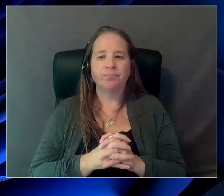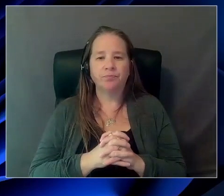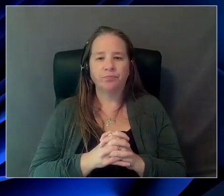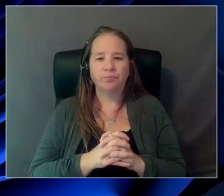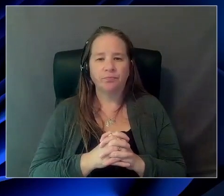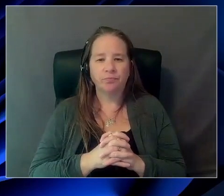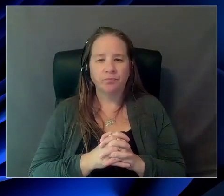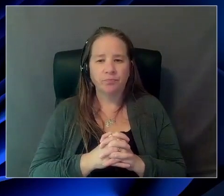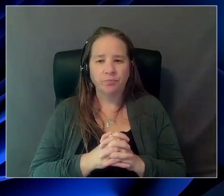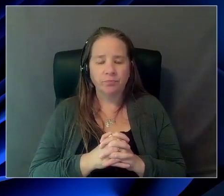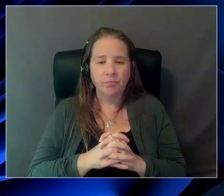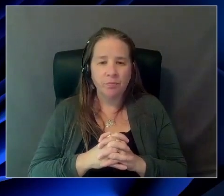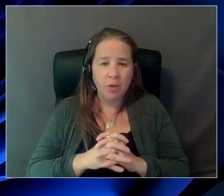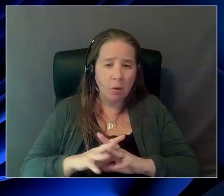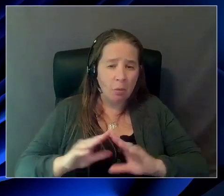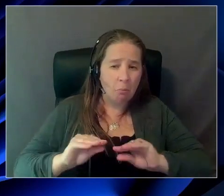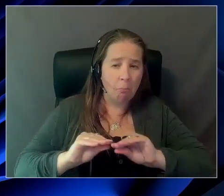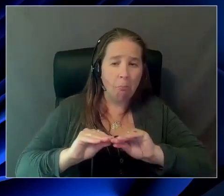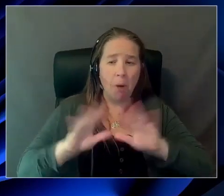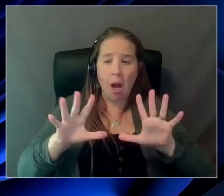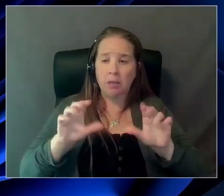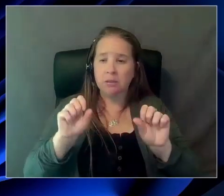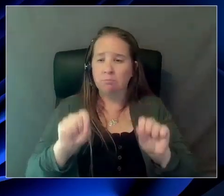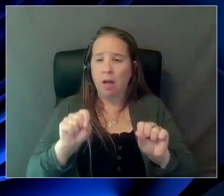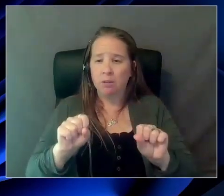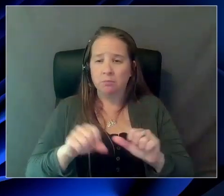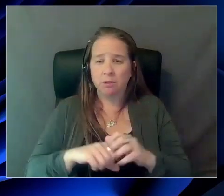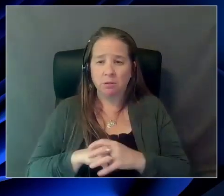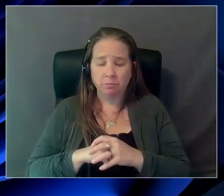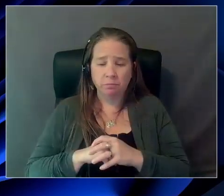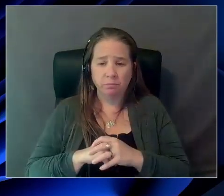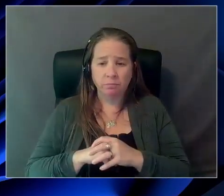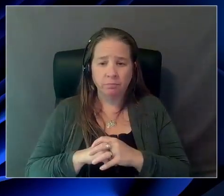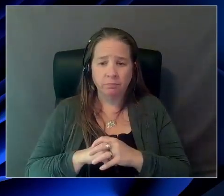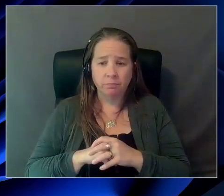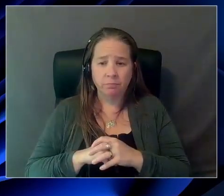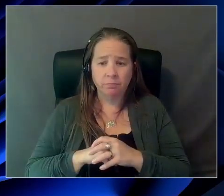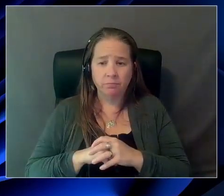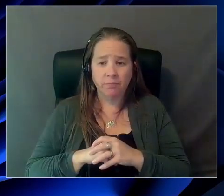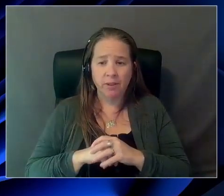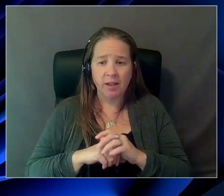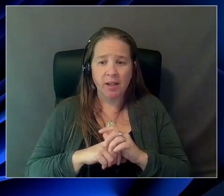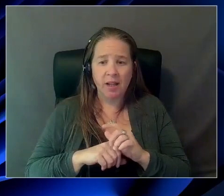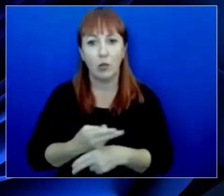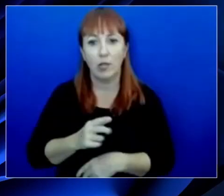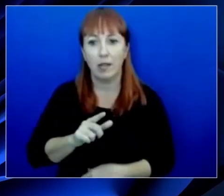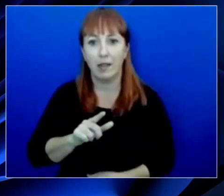So brightness. You can adjust here. With left and right arrow